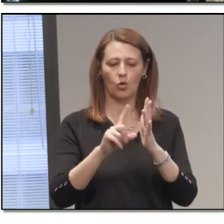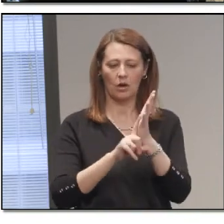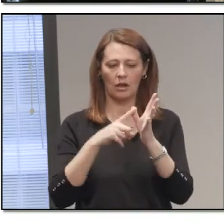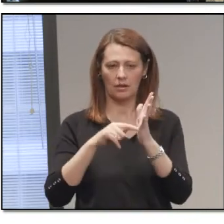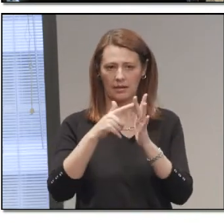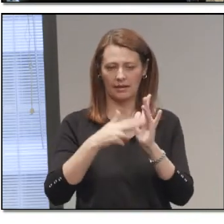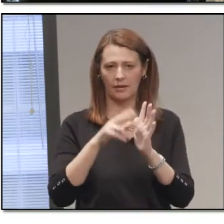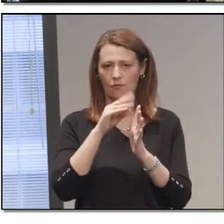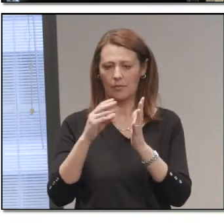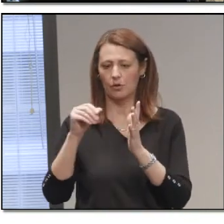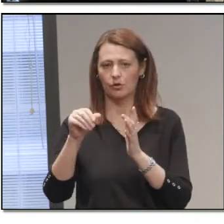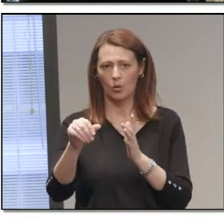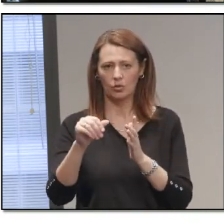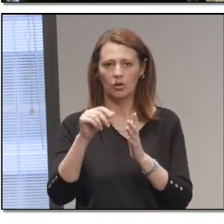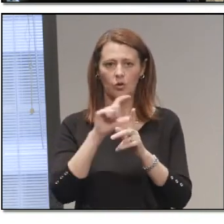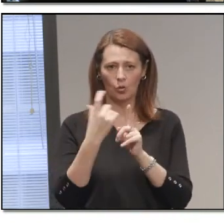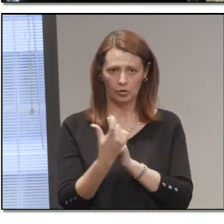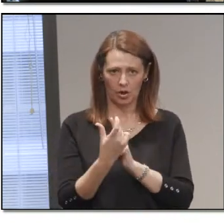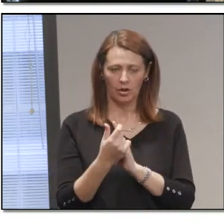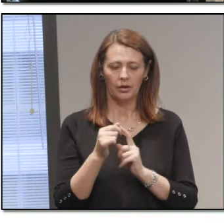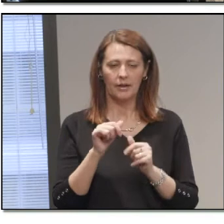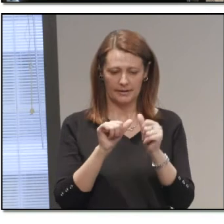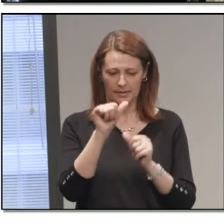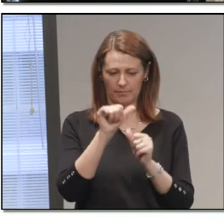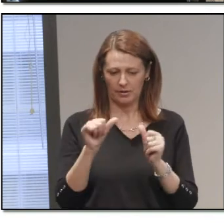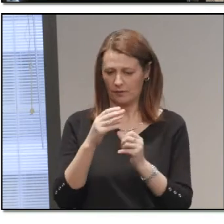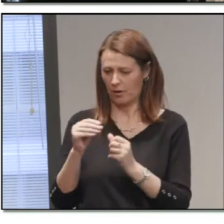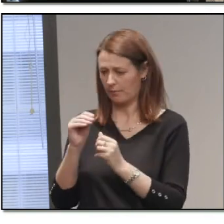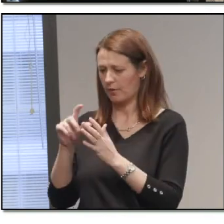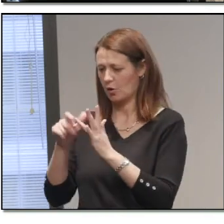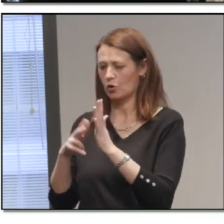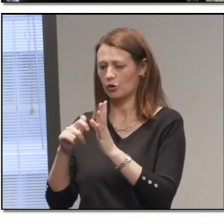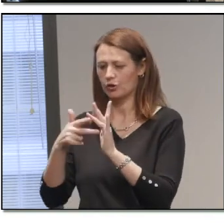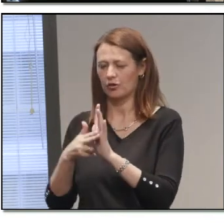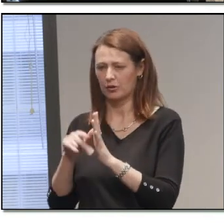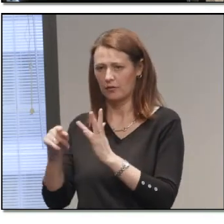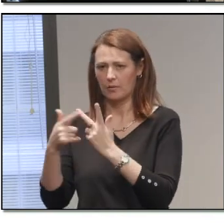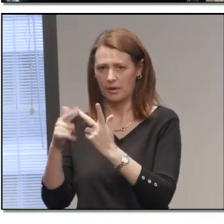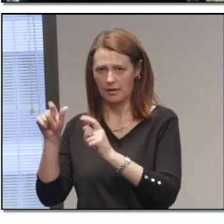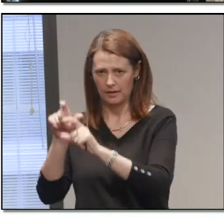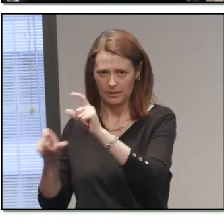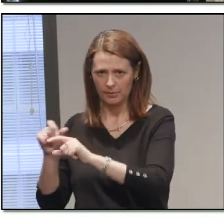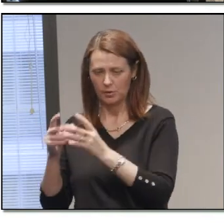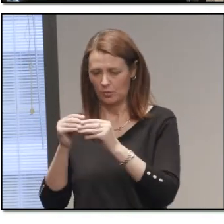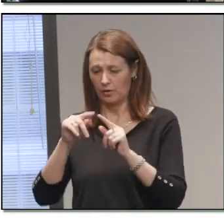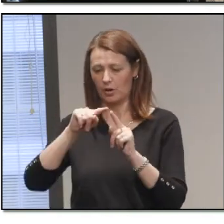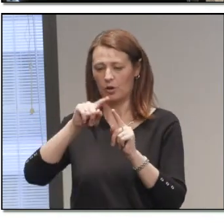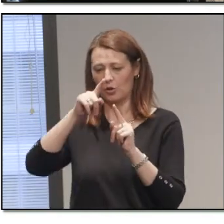cultures is measured against the concentrations of bisphenol a, with the u-shaped dose response